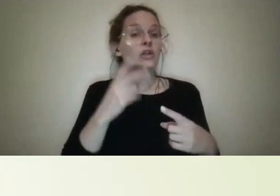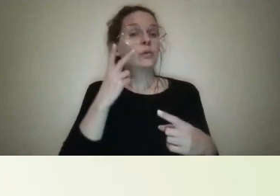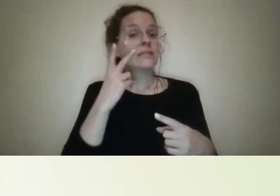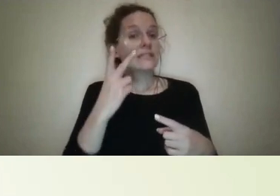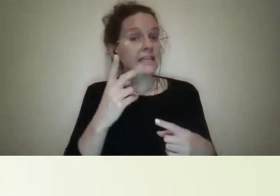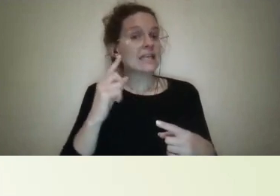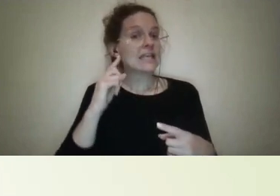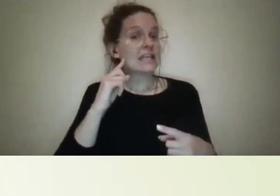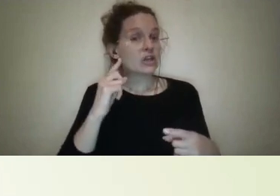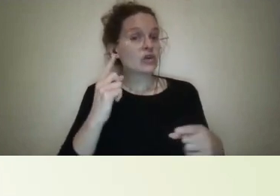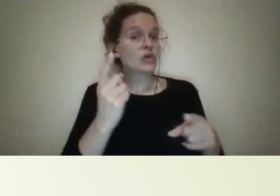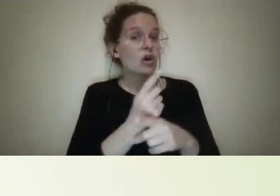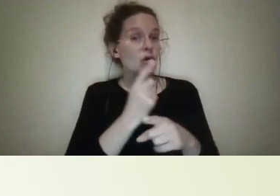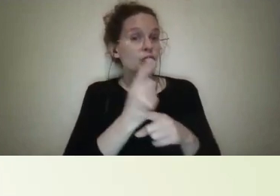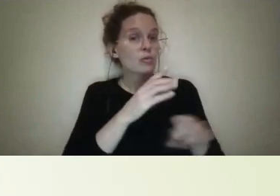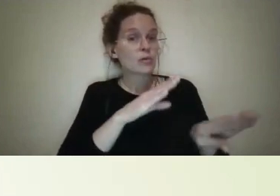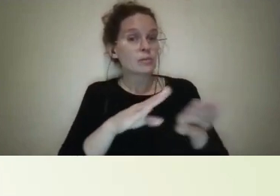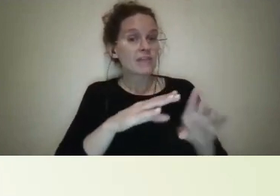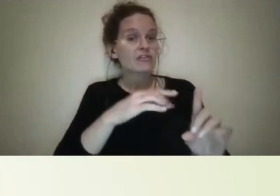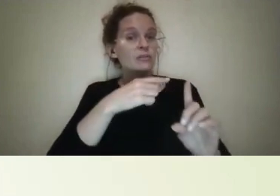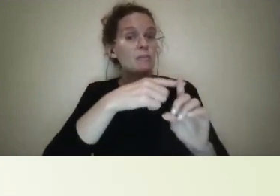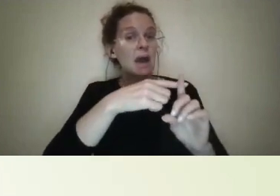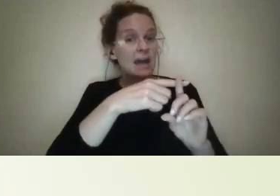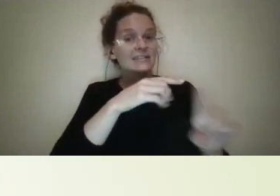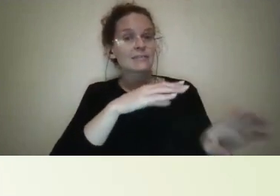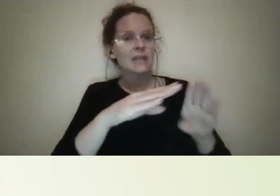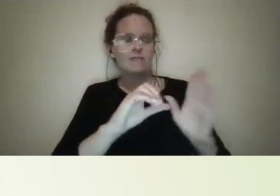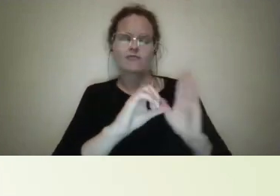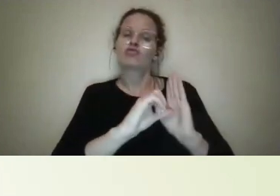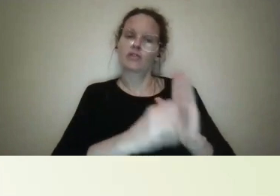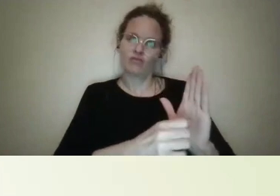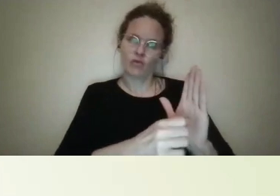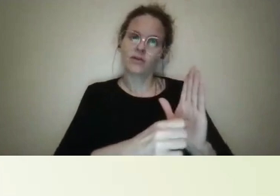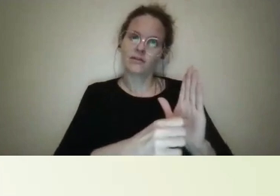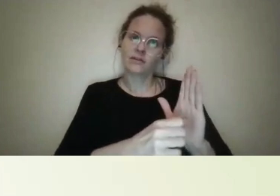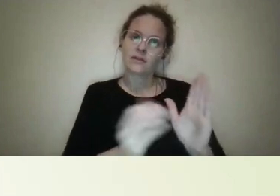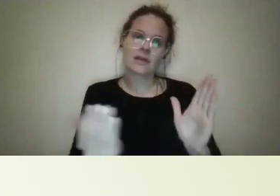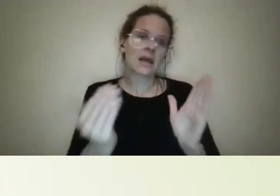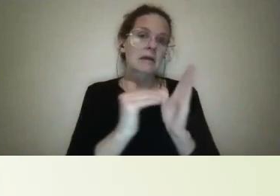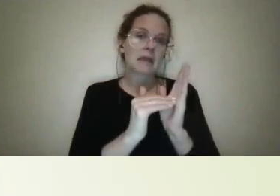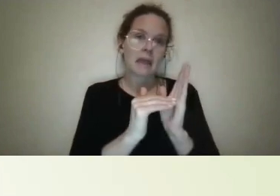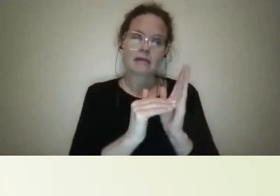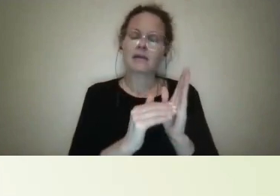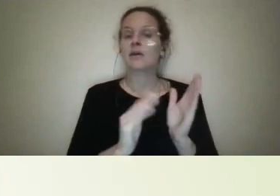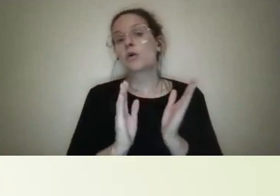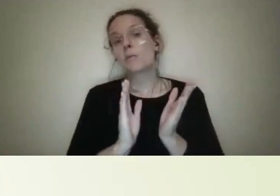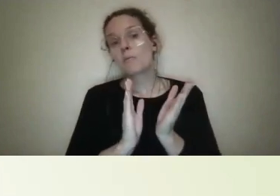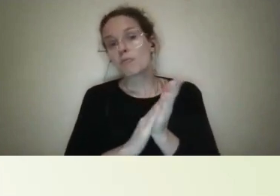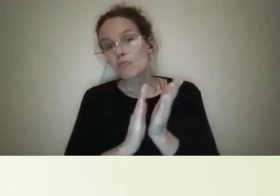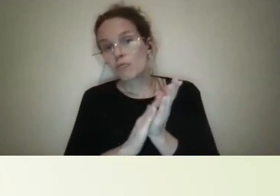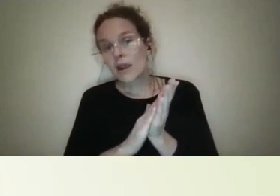to reinforce those positive behaviors. And it could be, again, praise, it can be attention,